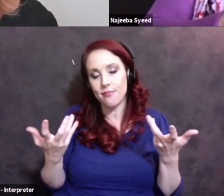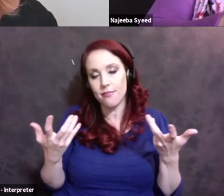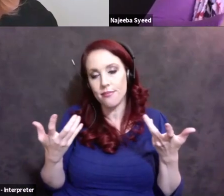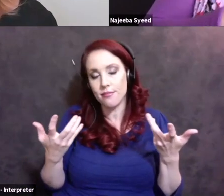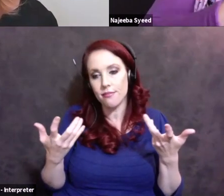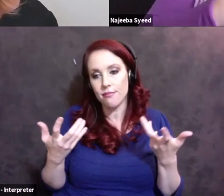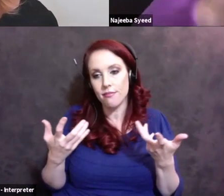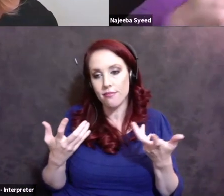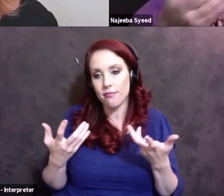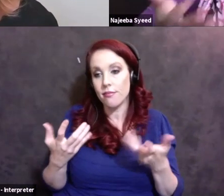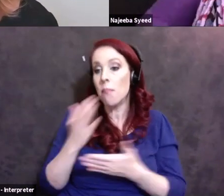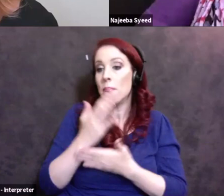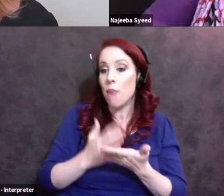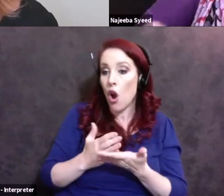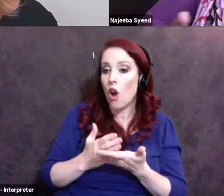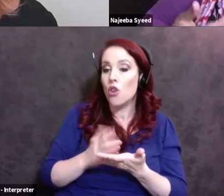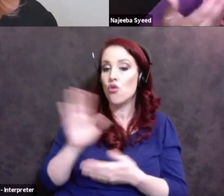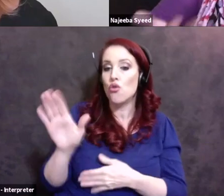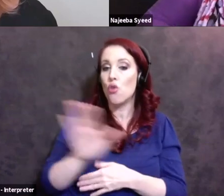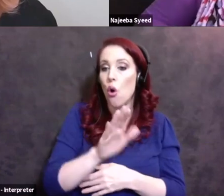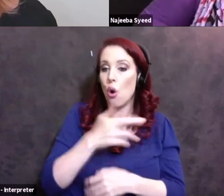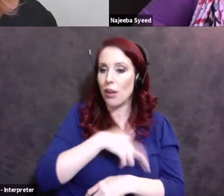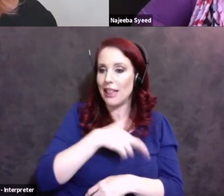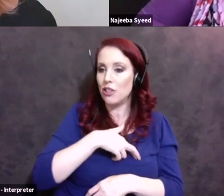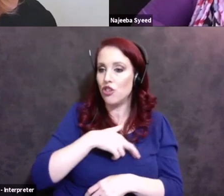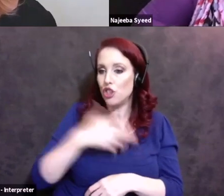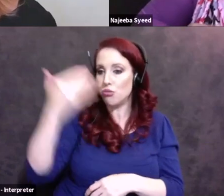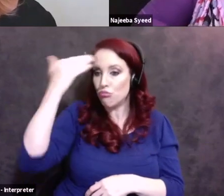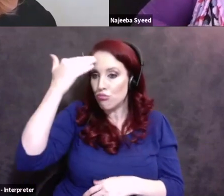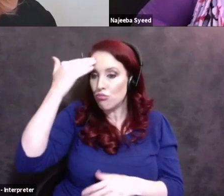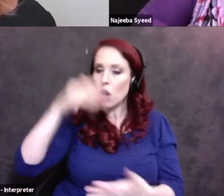partly about your religious literacy and learning about the religious tradition and I think